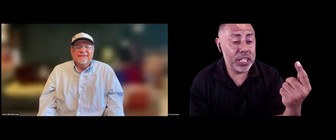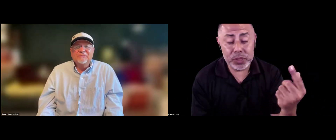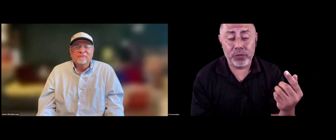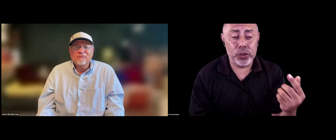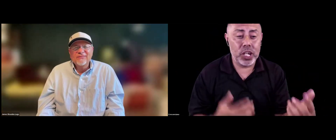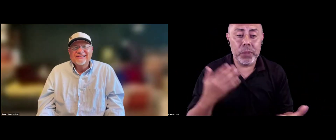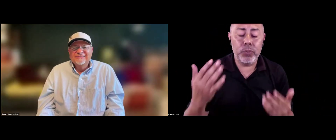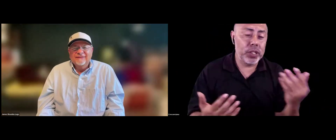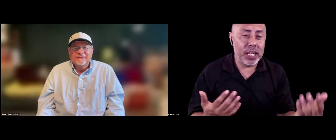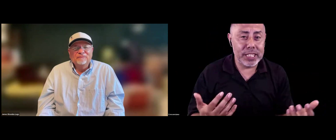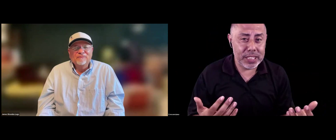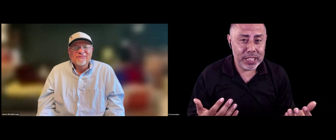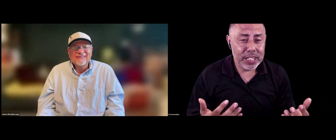Hmm. That's not Indian sign language. We speak Indian sign language here. Which was that was the 1st time I realized I needed to practice and be familiar.